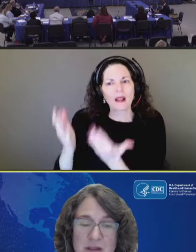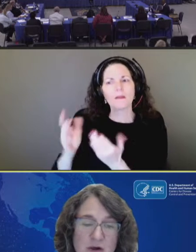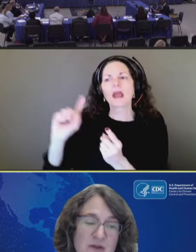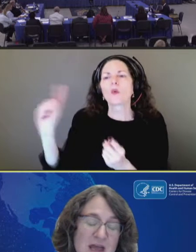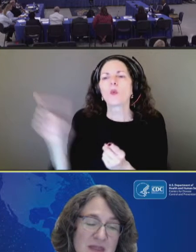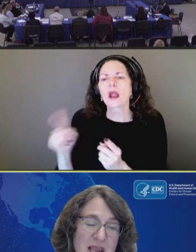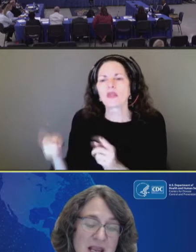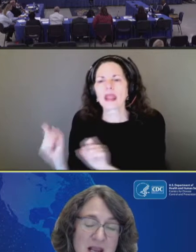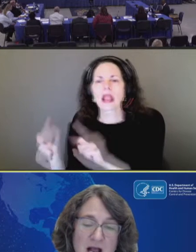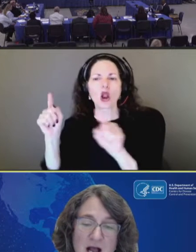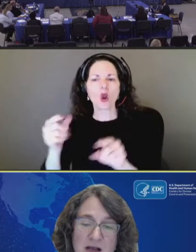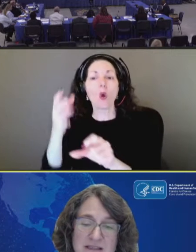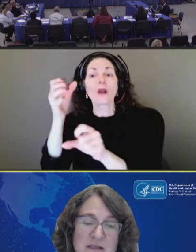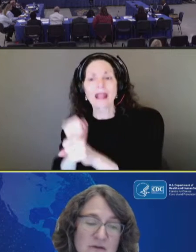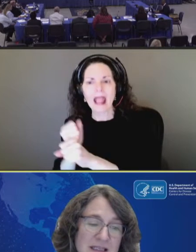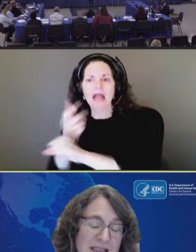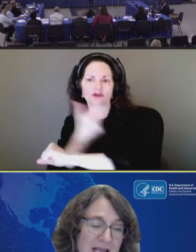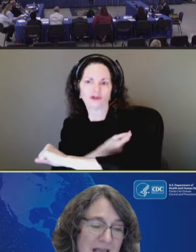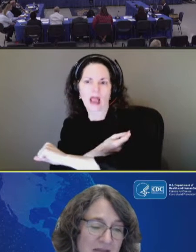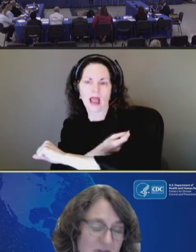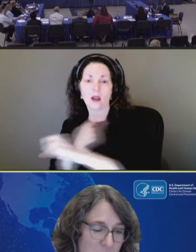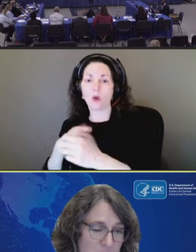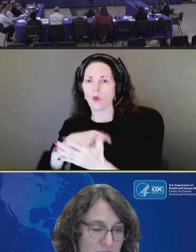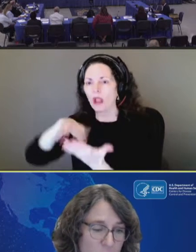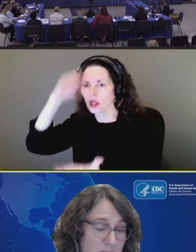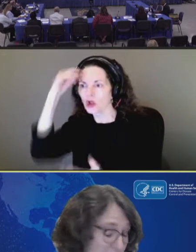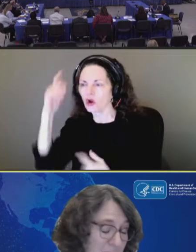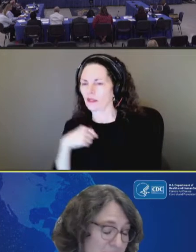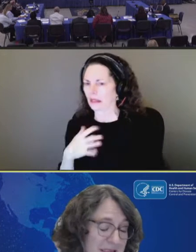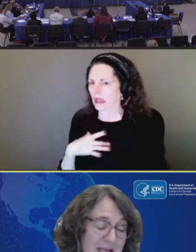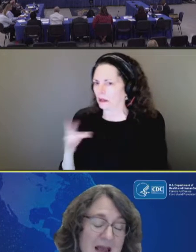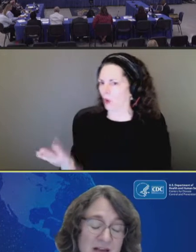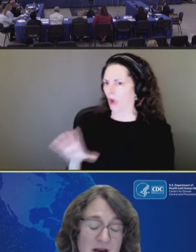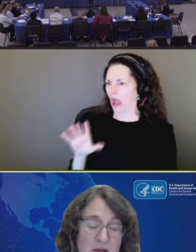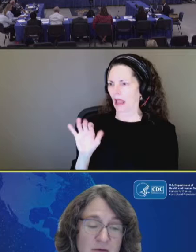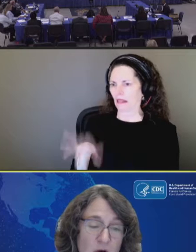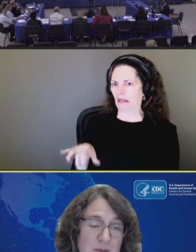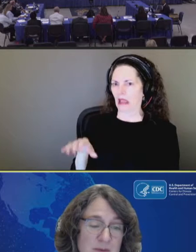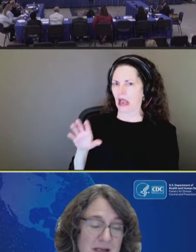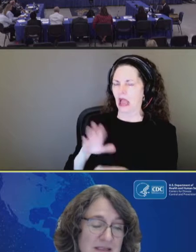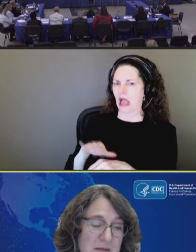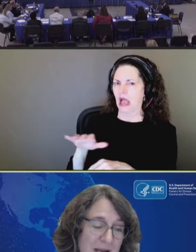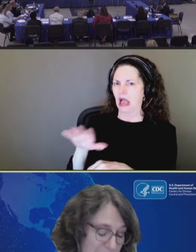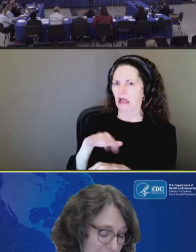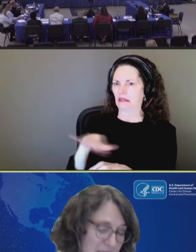When we learned that they didn't really like having it on the forearms. Some people didn't like having it on the forearms because it might